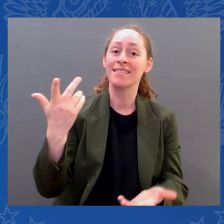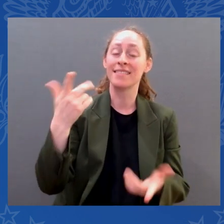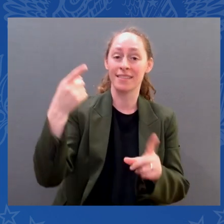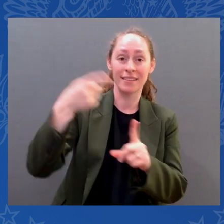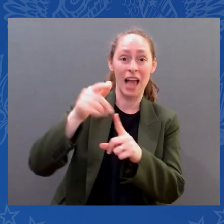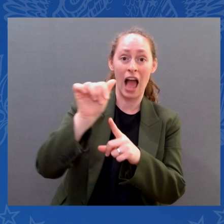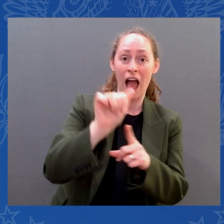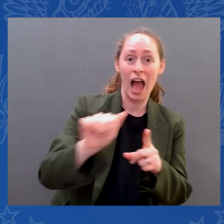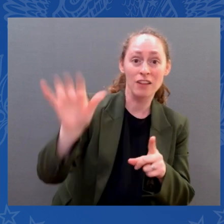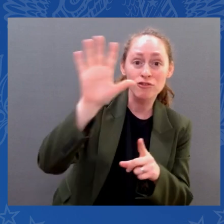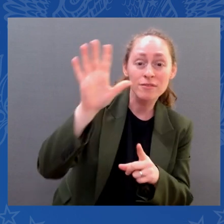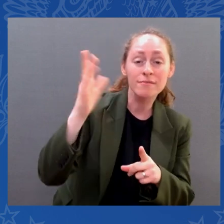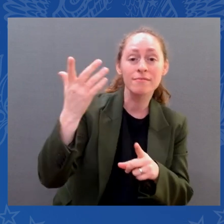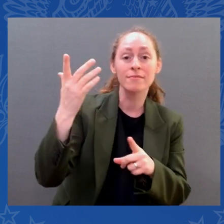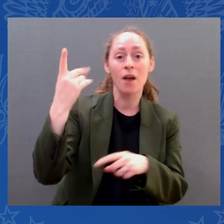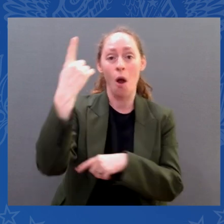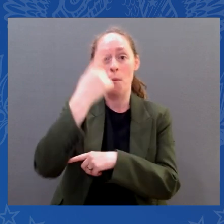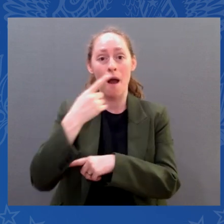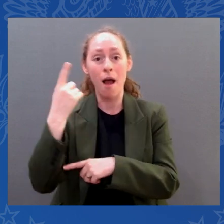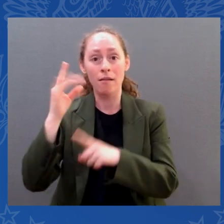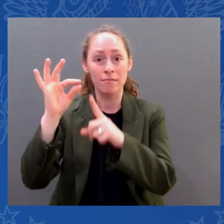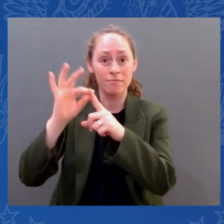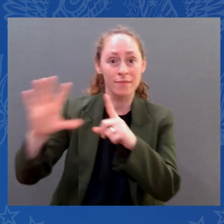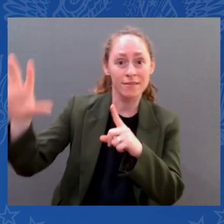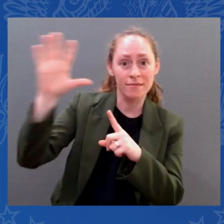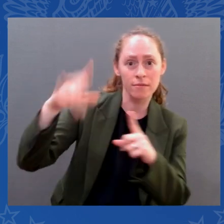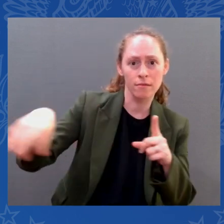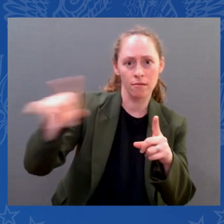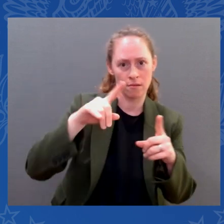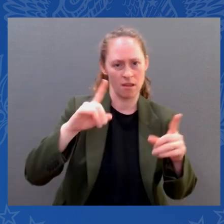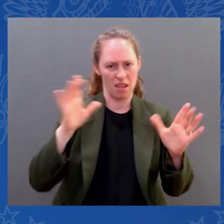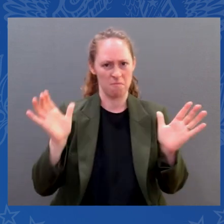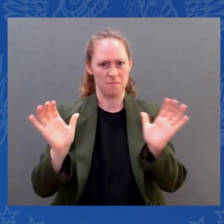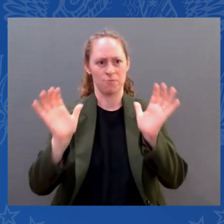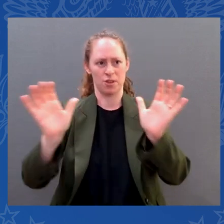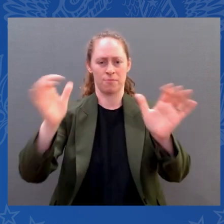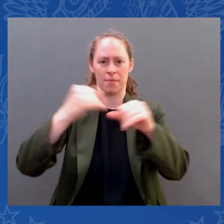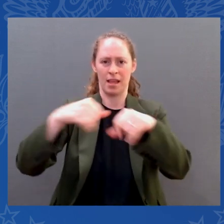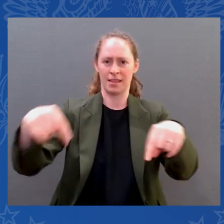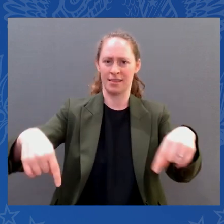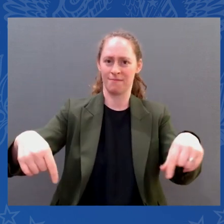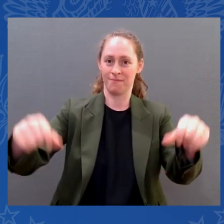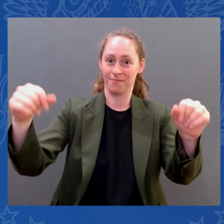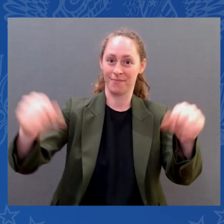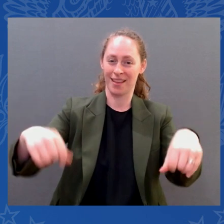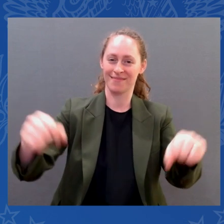As I said last month at Asian History -- Asian American History Month reception in the Rose Garden